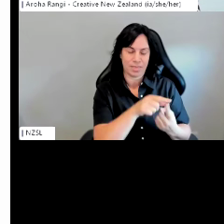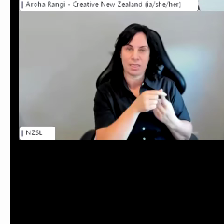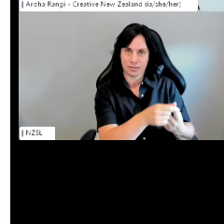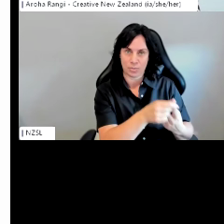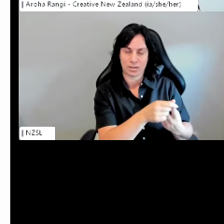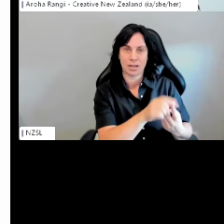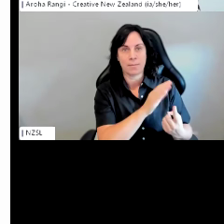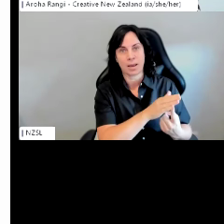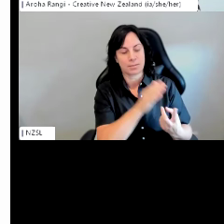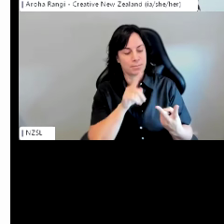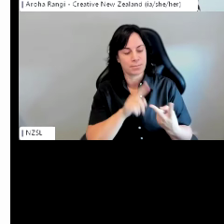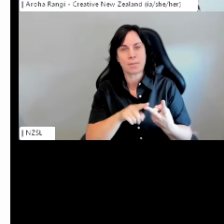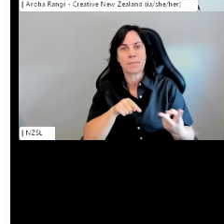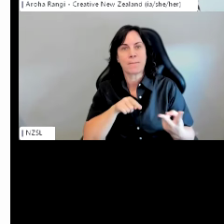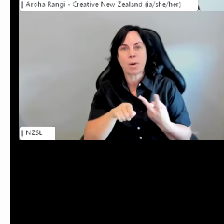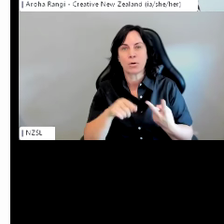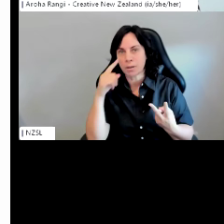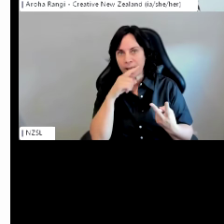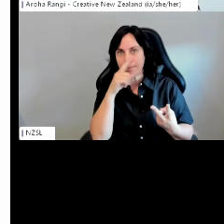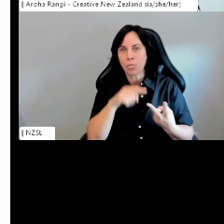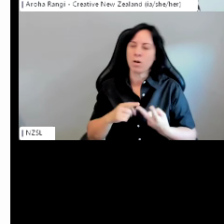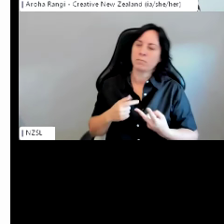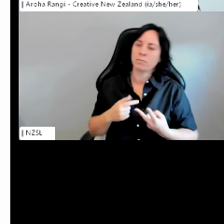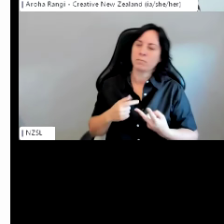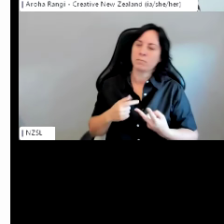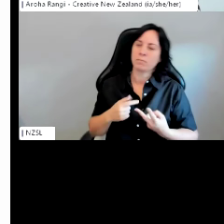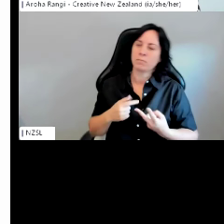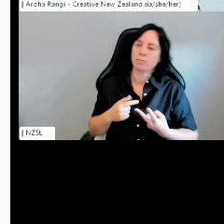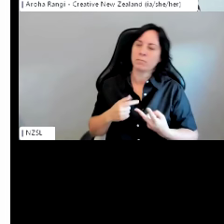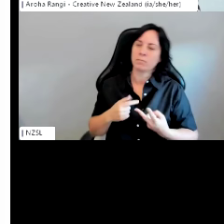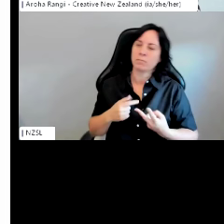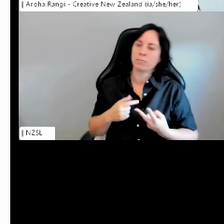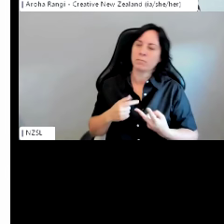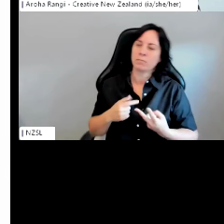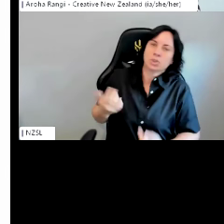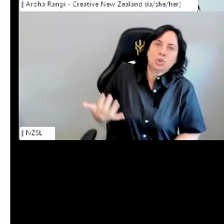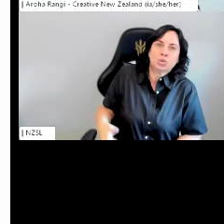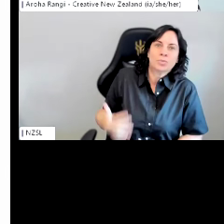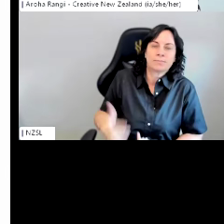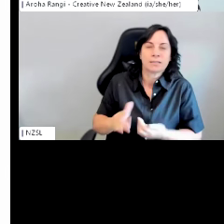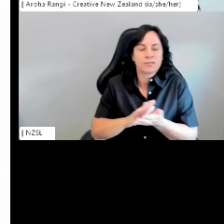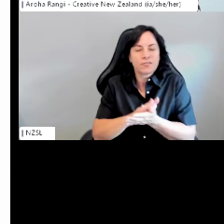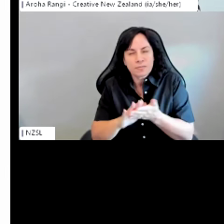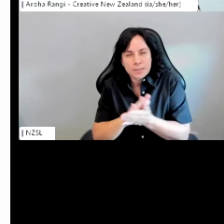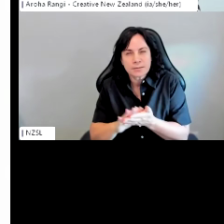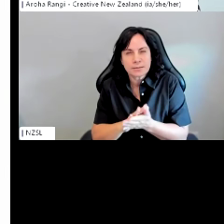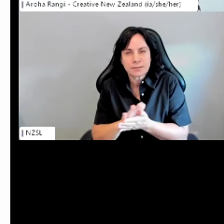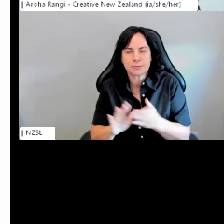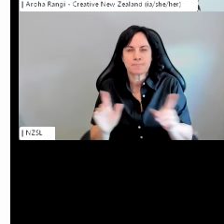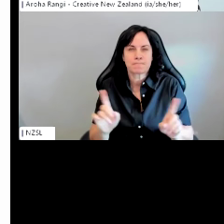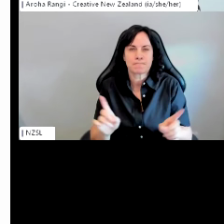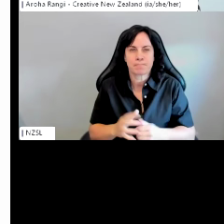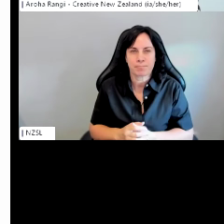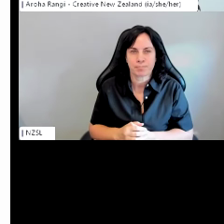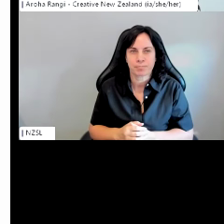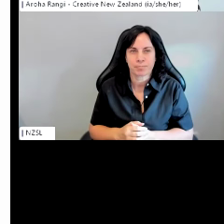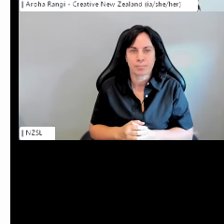for most people, what too expensive means is is um is I don't think it's worth it. That doesn't